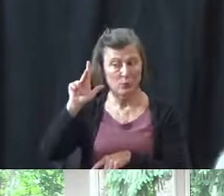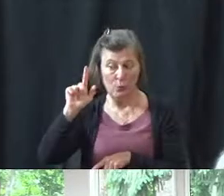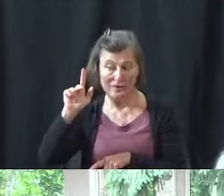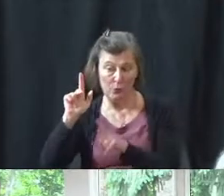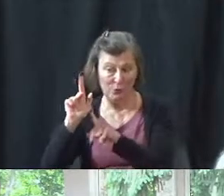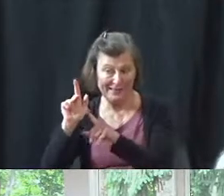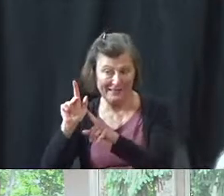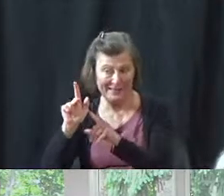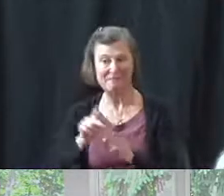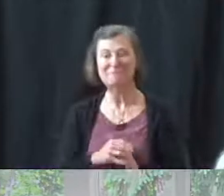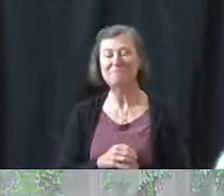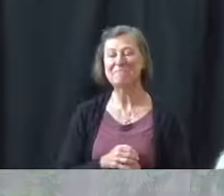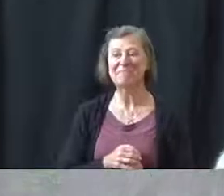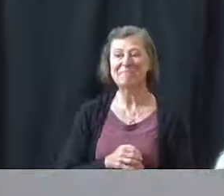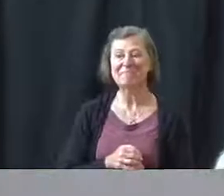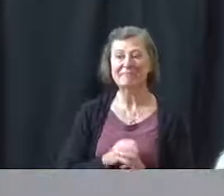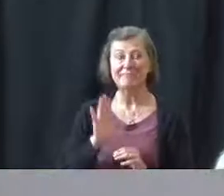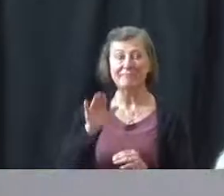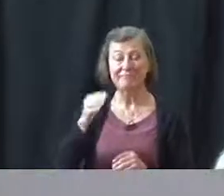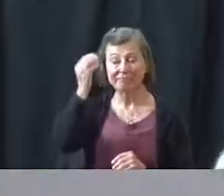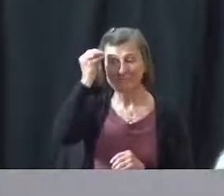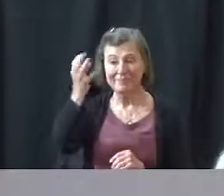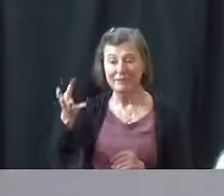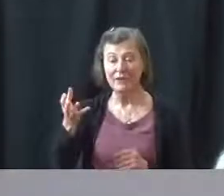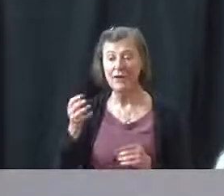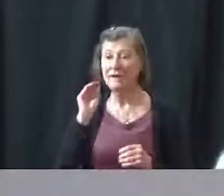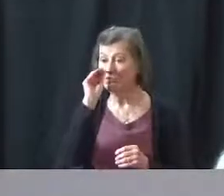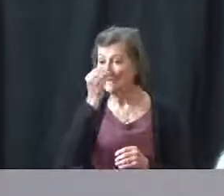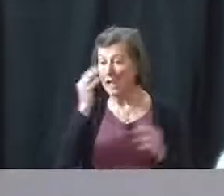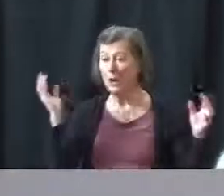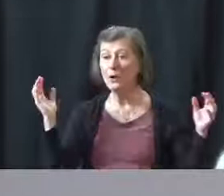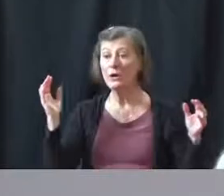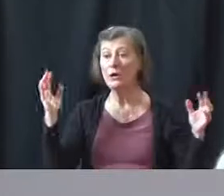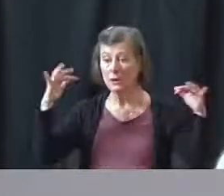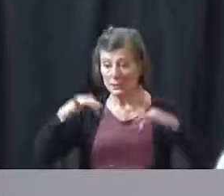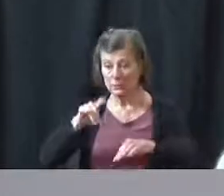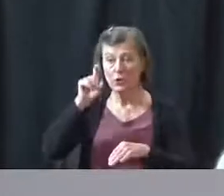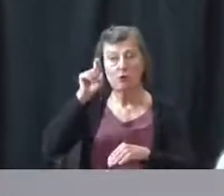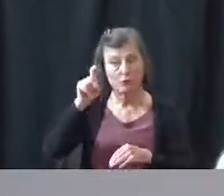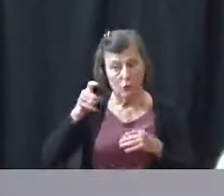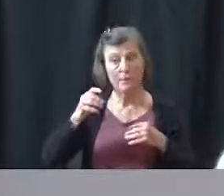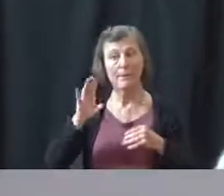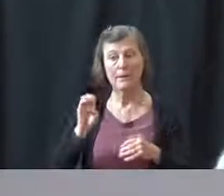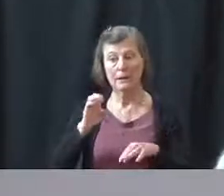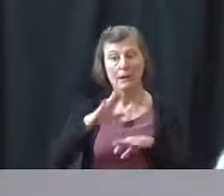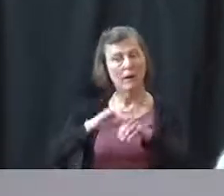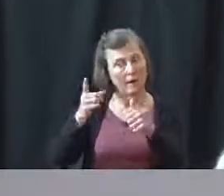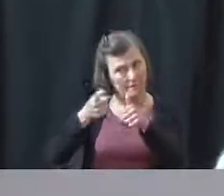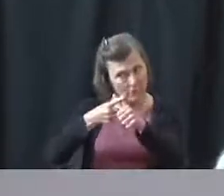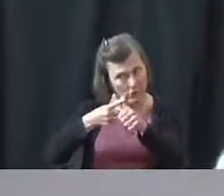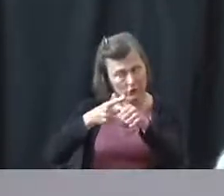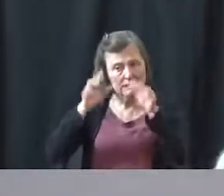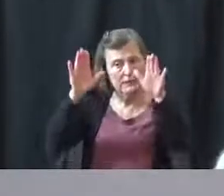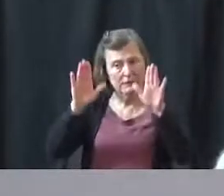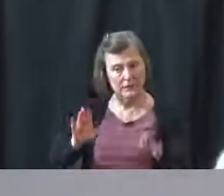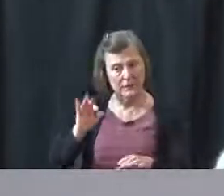I'd like to note here that the flower communion should be held on the first Sunday of June,